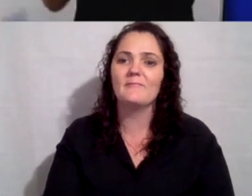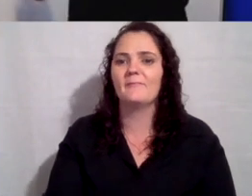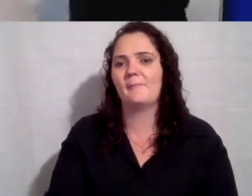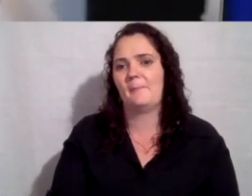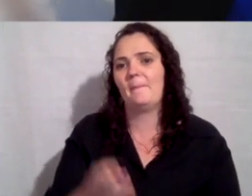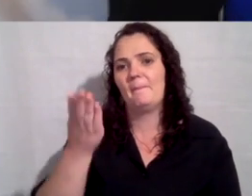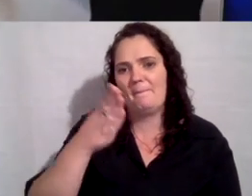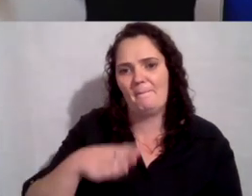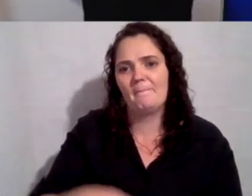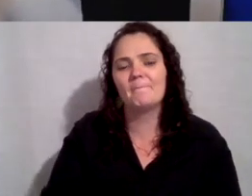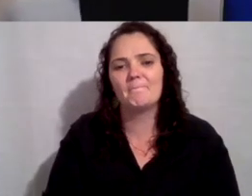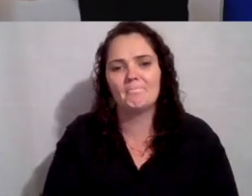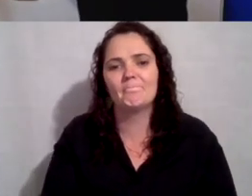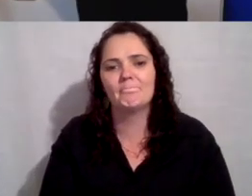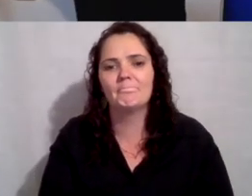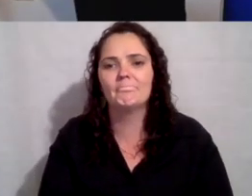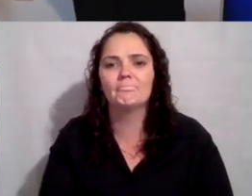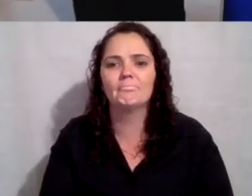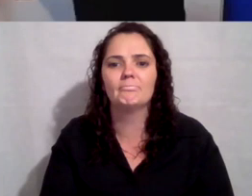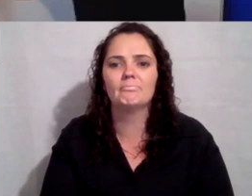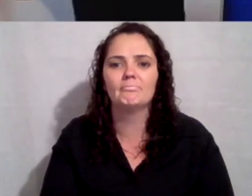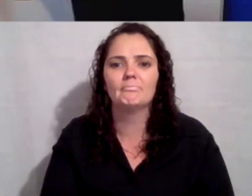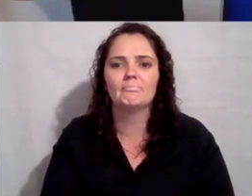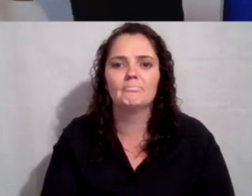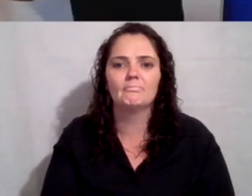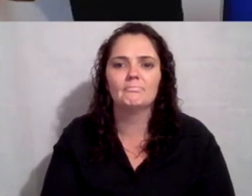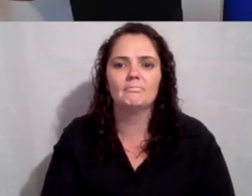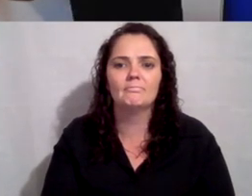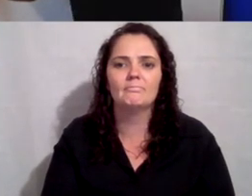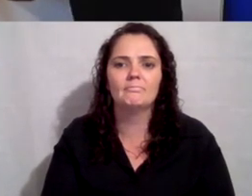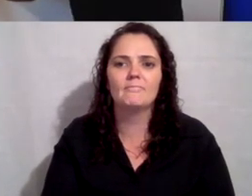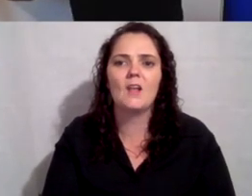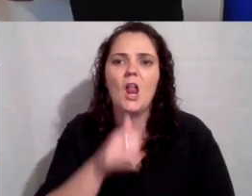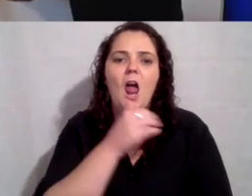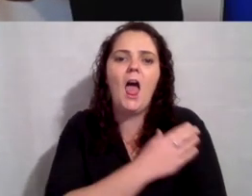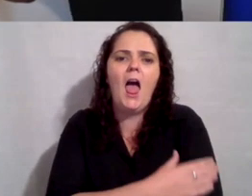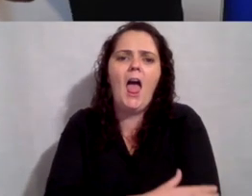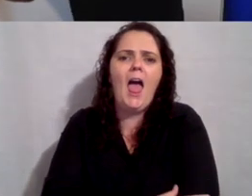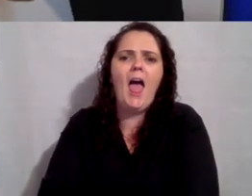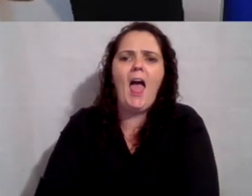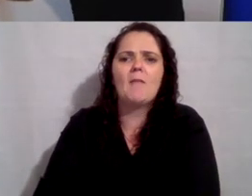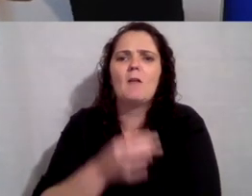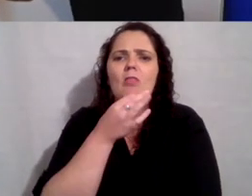Try to stay out of the way there Again I'm going to exaggerate that arm a little bit because it's the limb that's